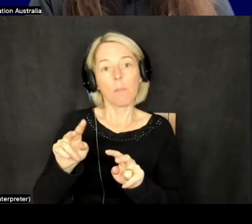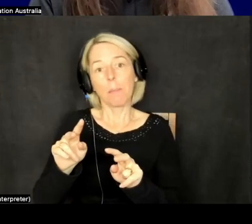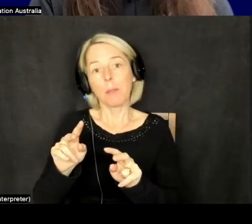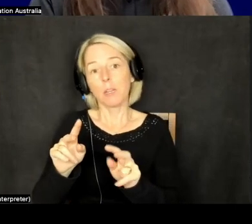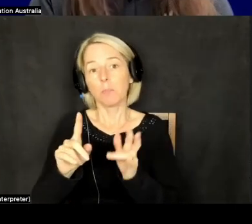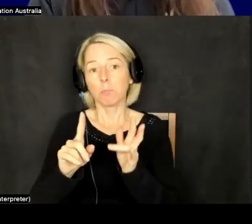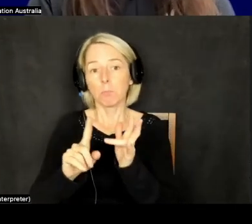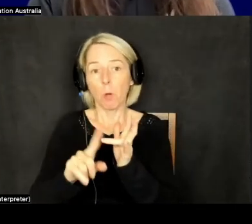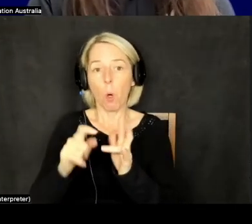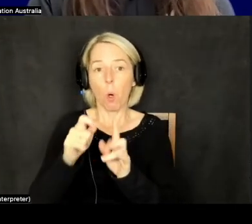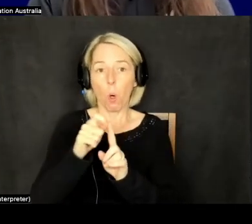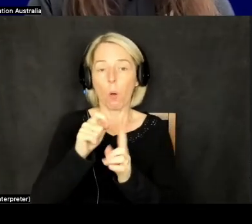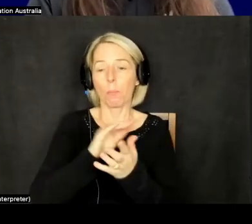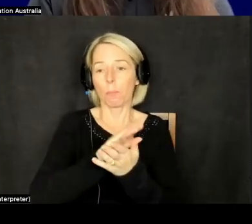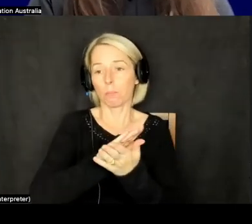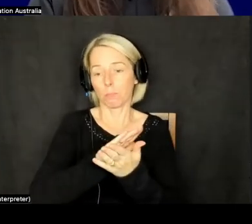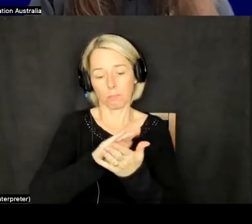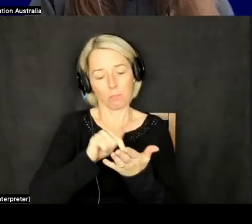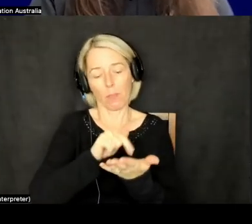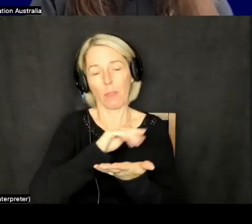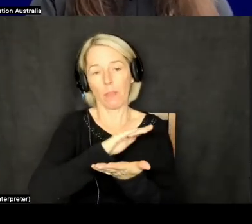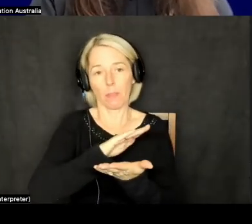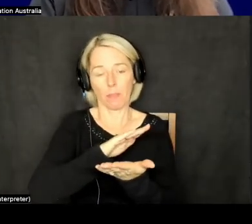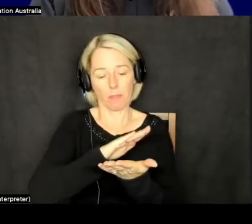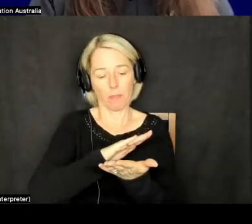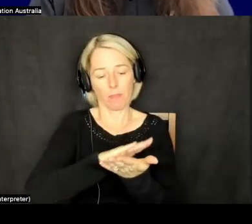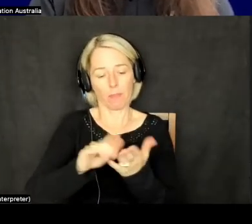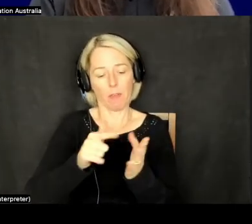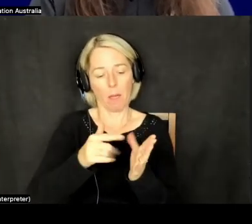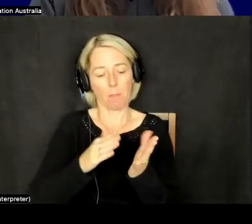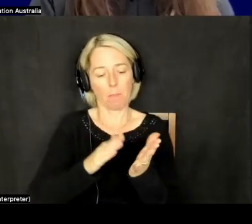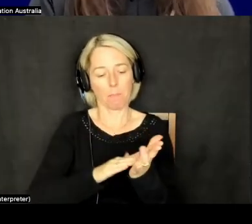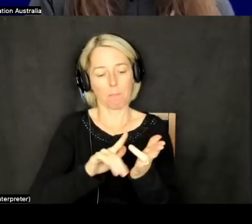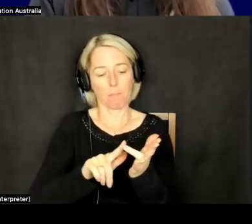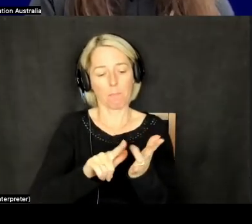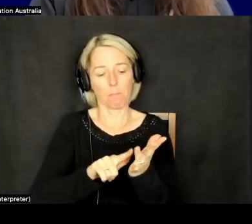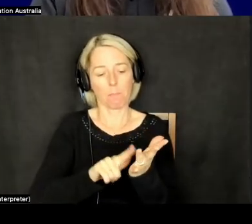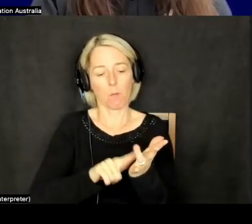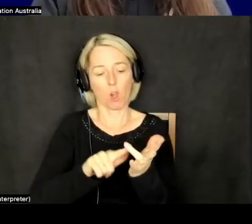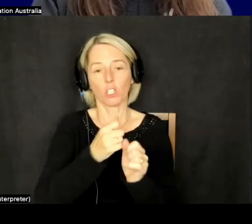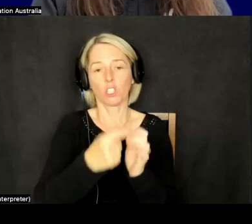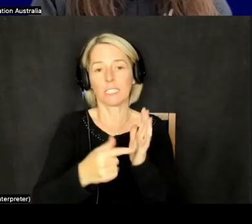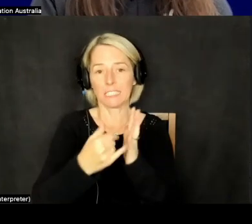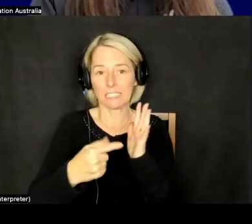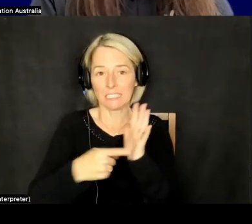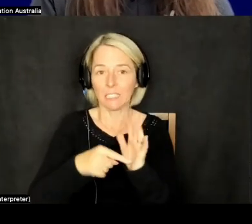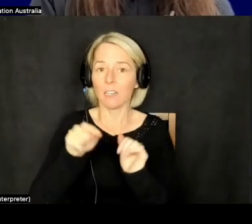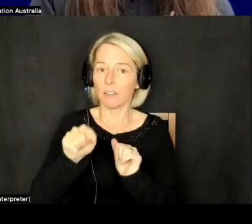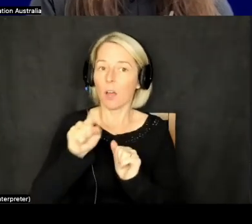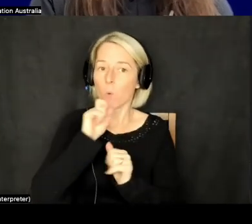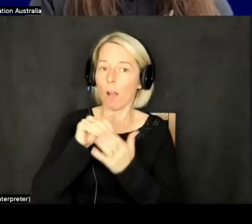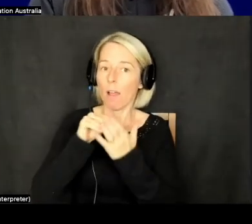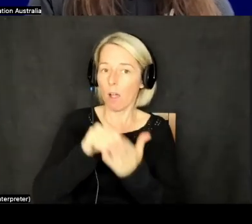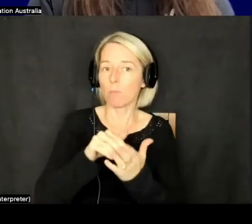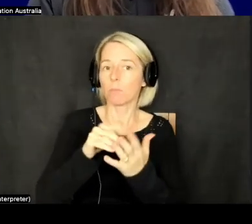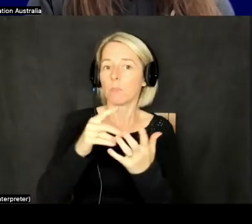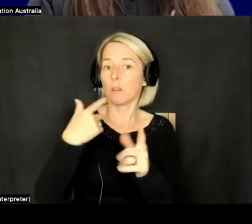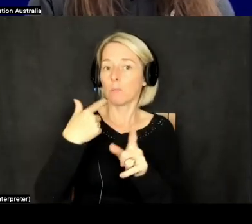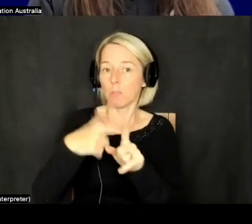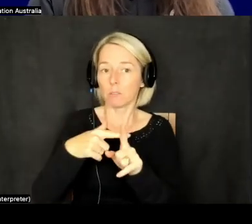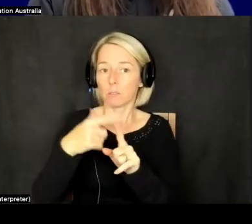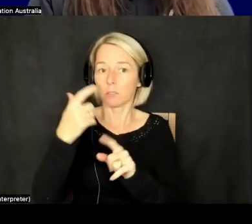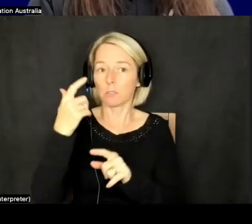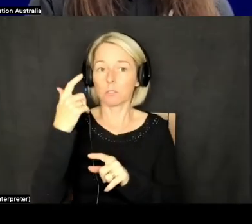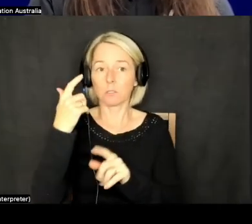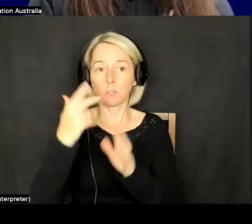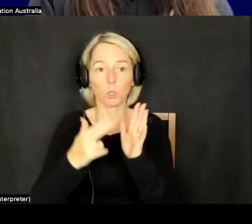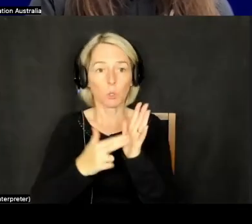if the vision condition is affected by the person's neurology, maybe a neuropsychologist,